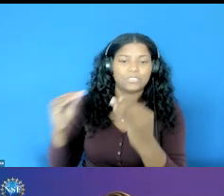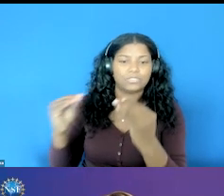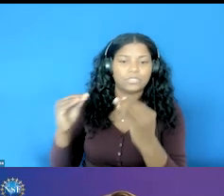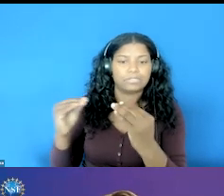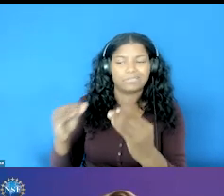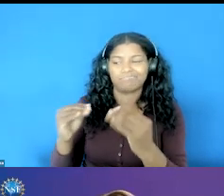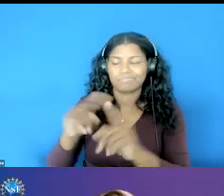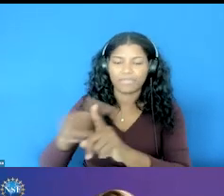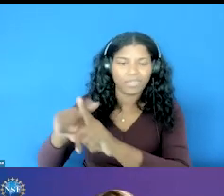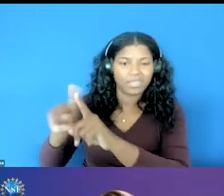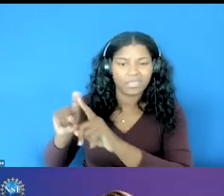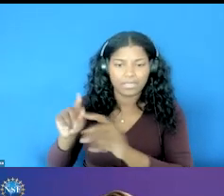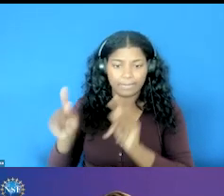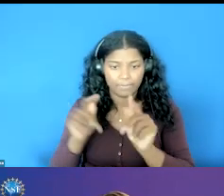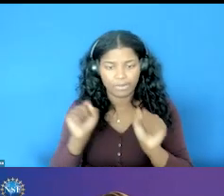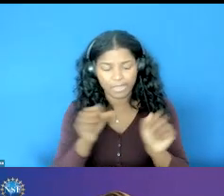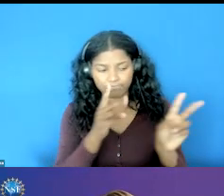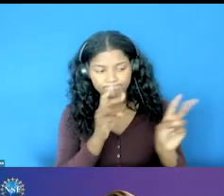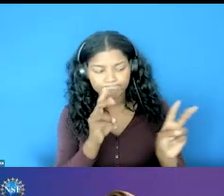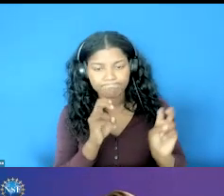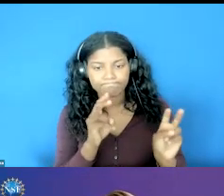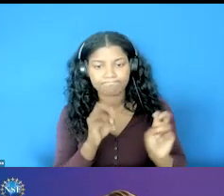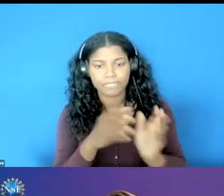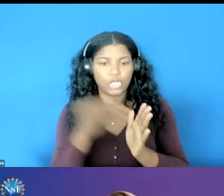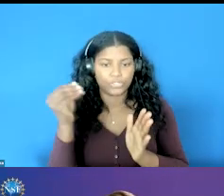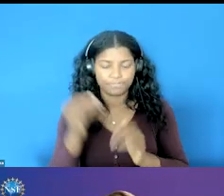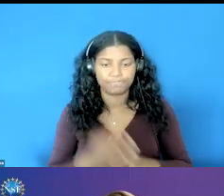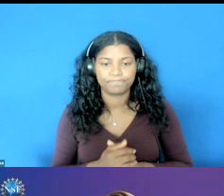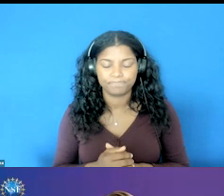to develop and implement data centered student-centric materials.